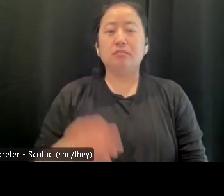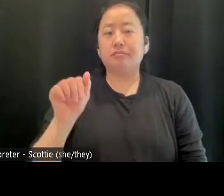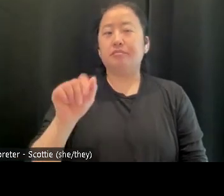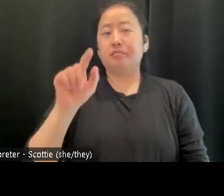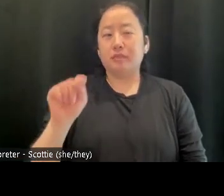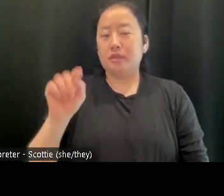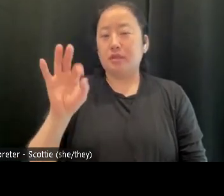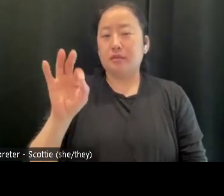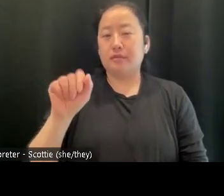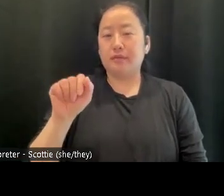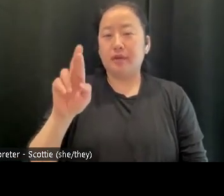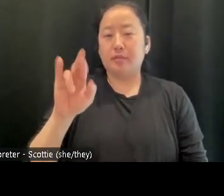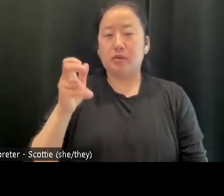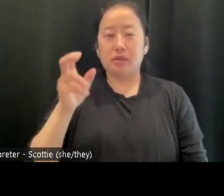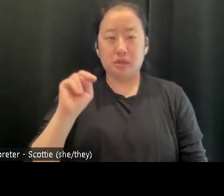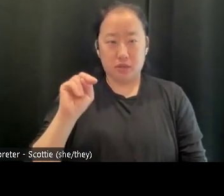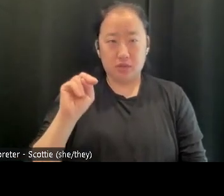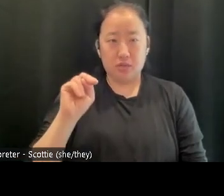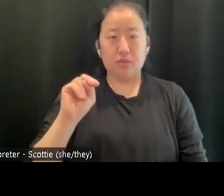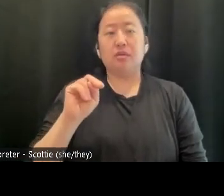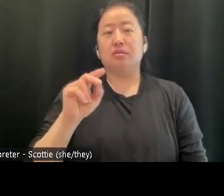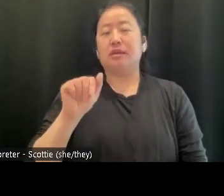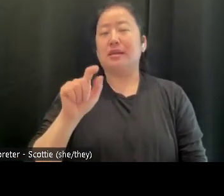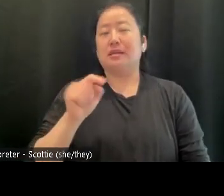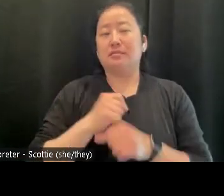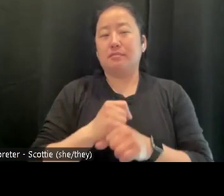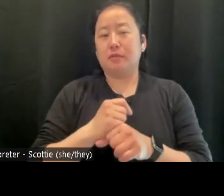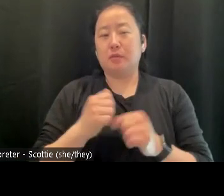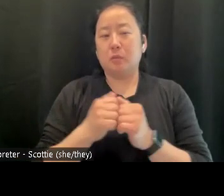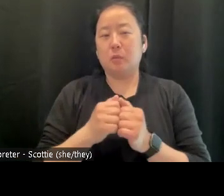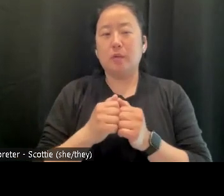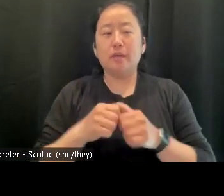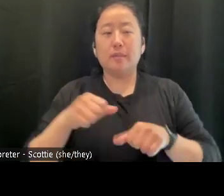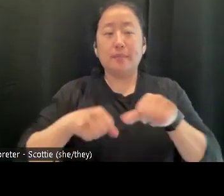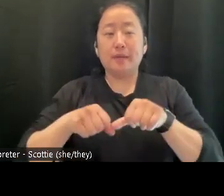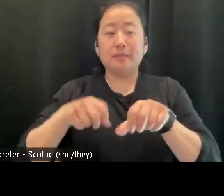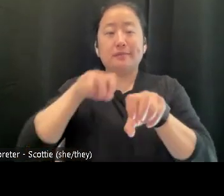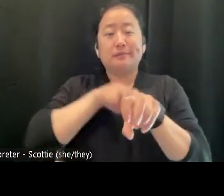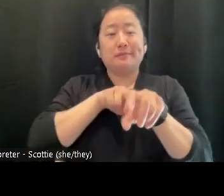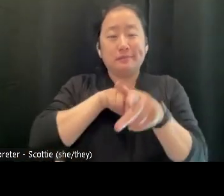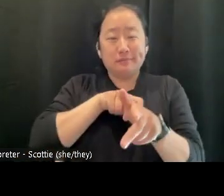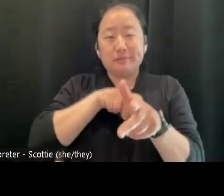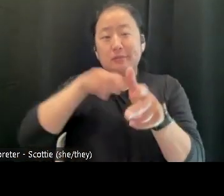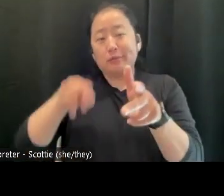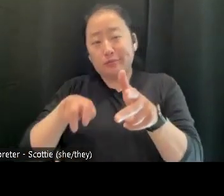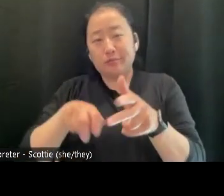as you see here with the side cars. So AT customization is available to people